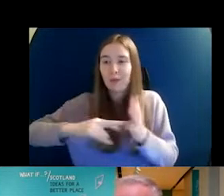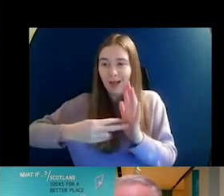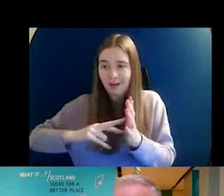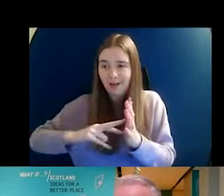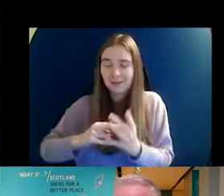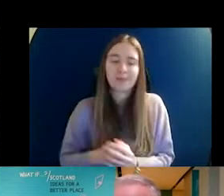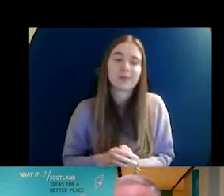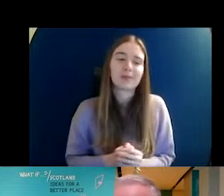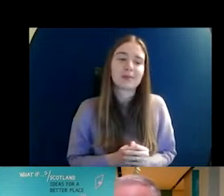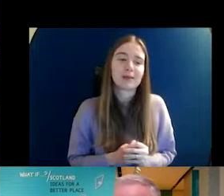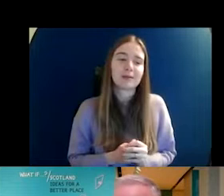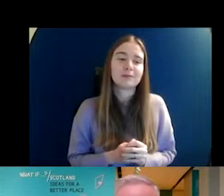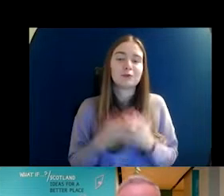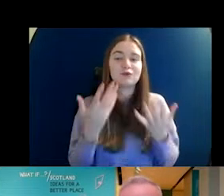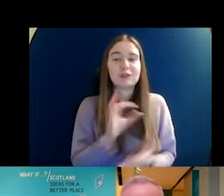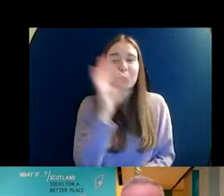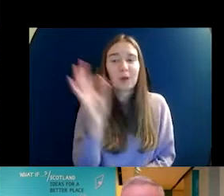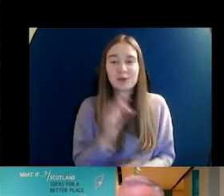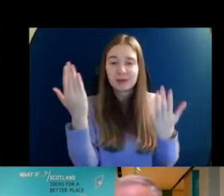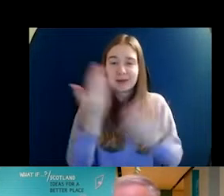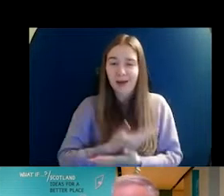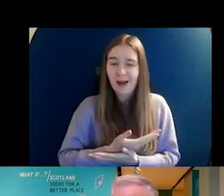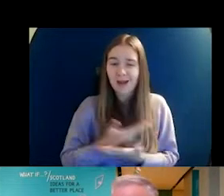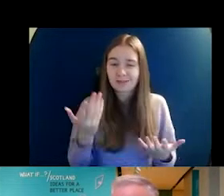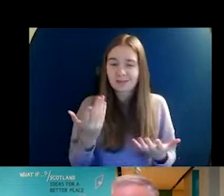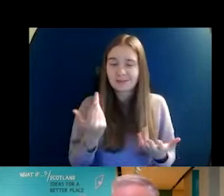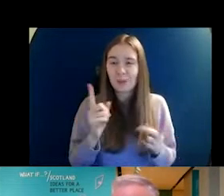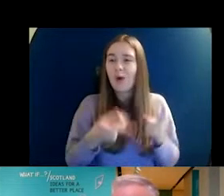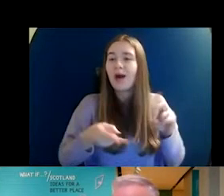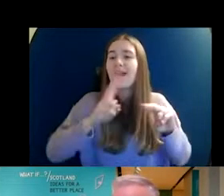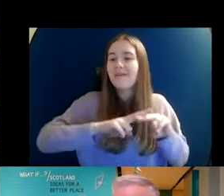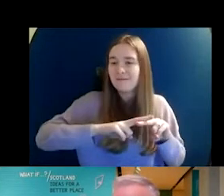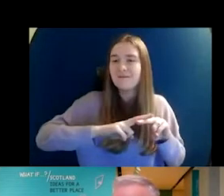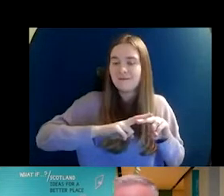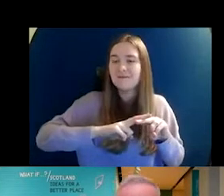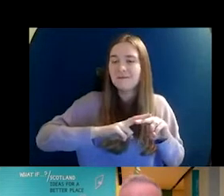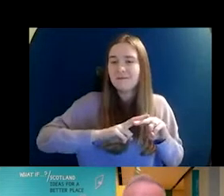So really, the question for tonight is, what if young people designed our future?